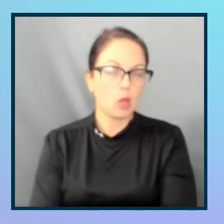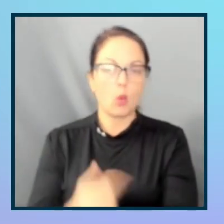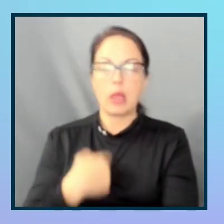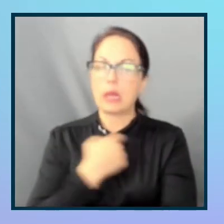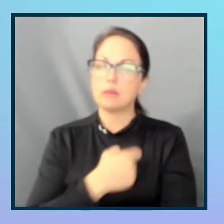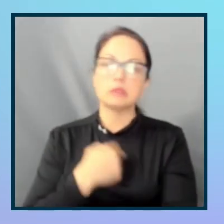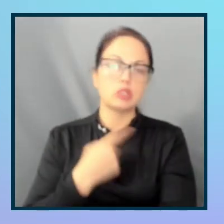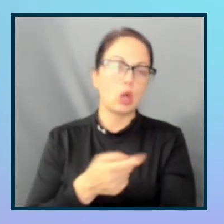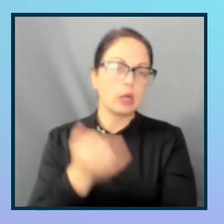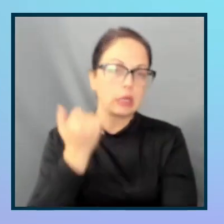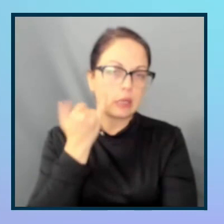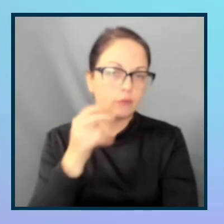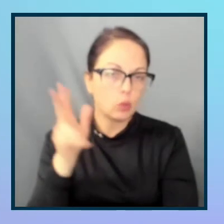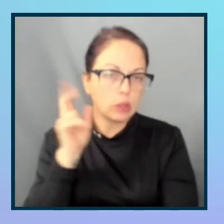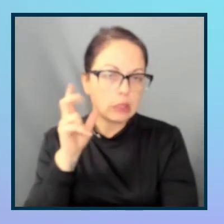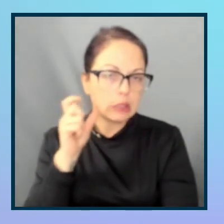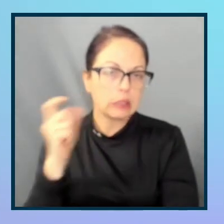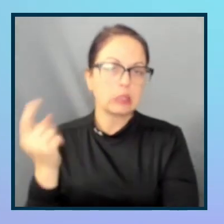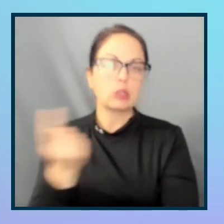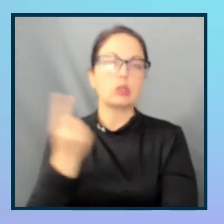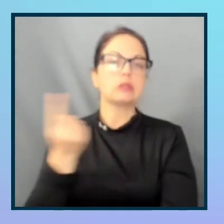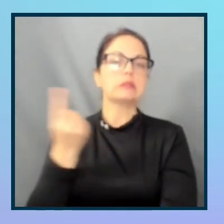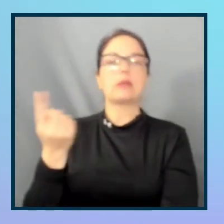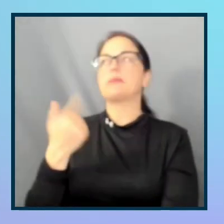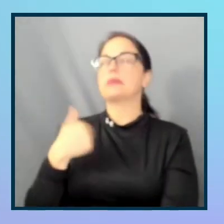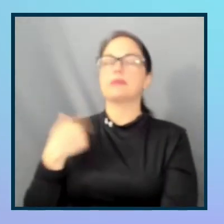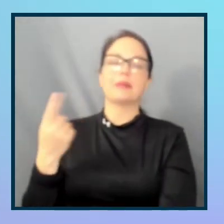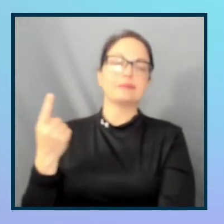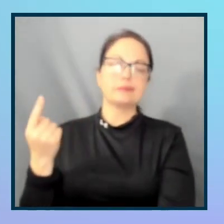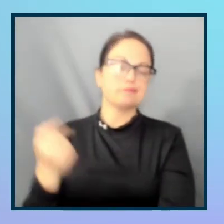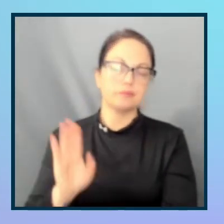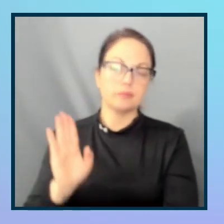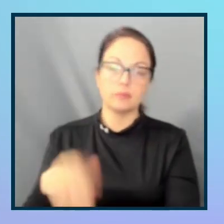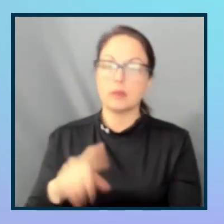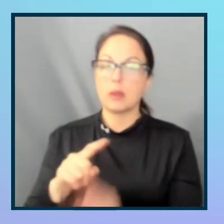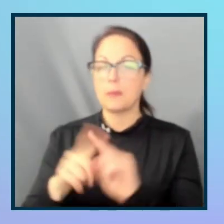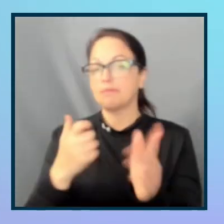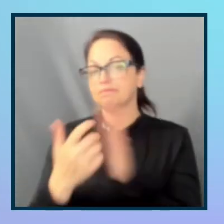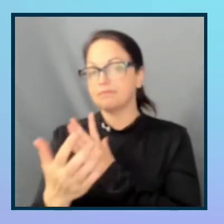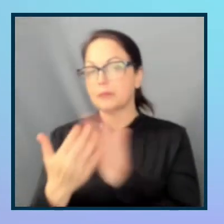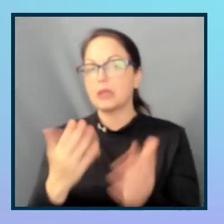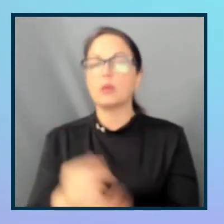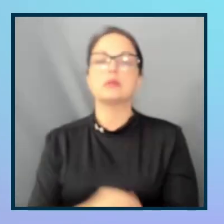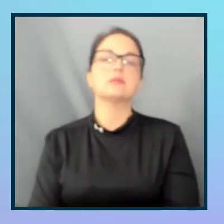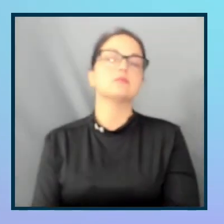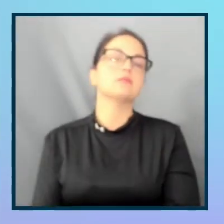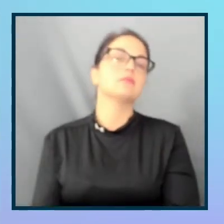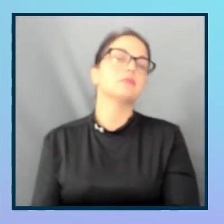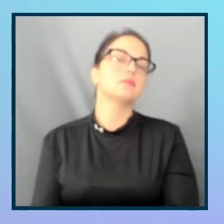there's a little bit of chaos outside here, but I would actually argue about accessibility